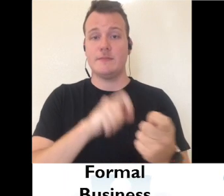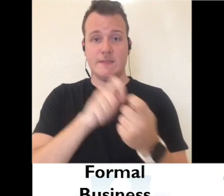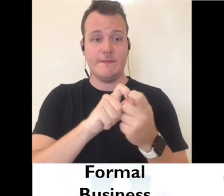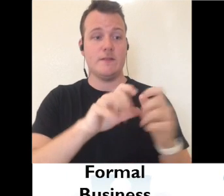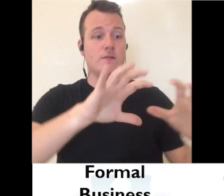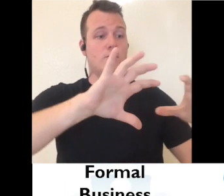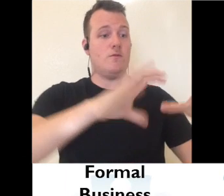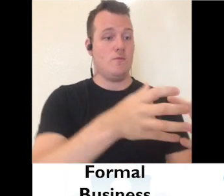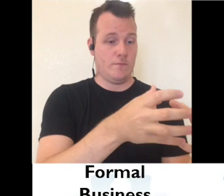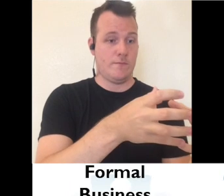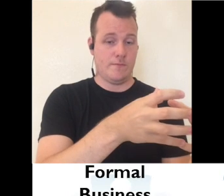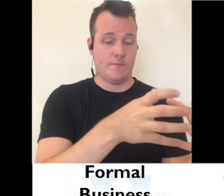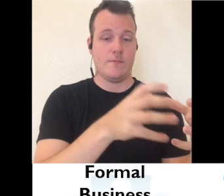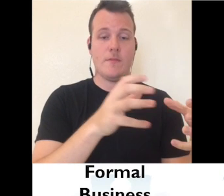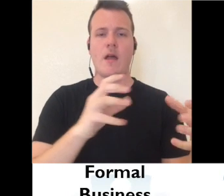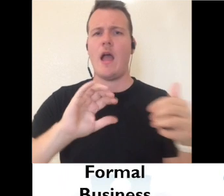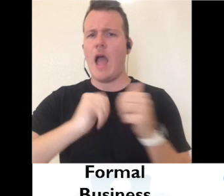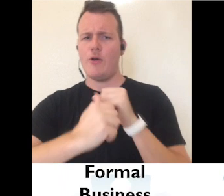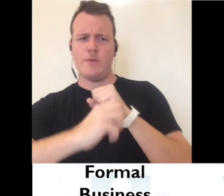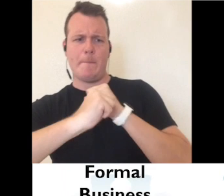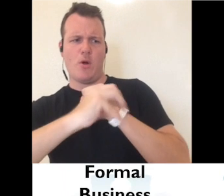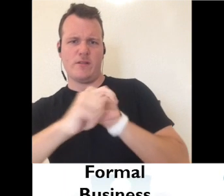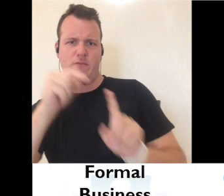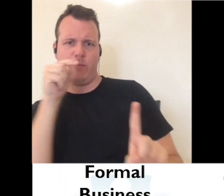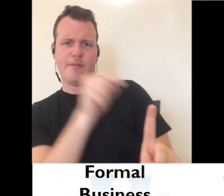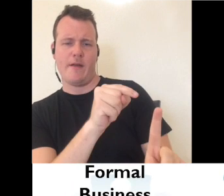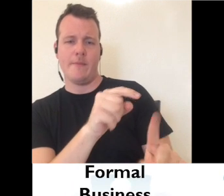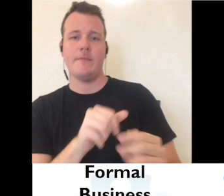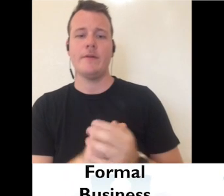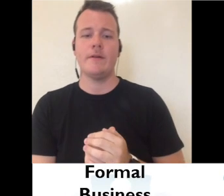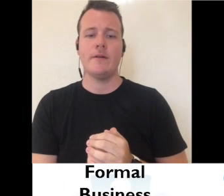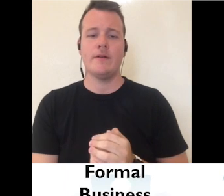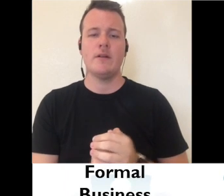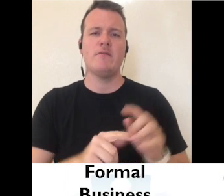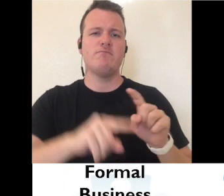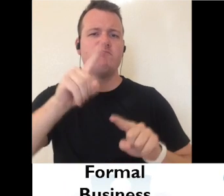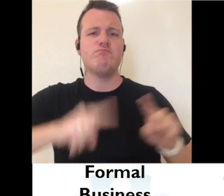various accepted marketing techniques. And one of those is defined by McCarthy